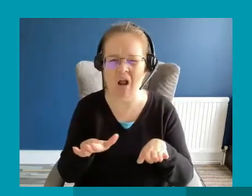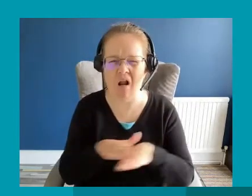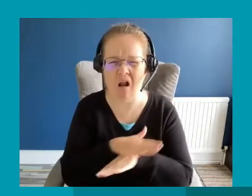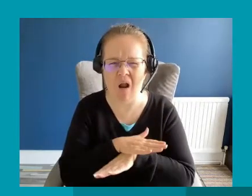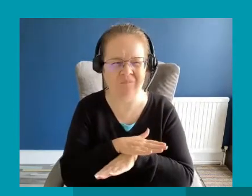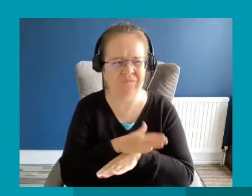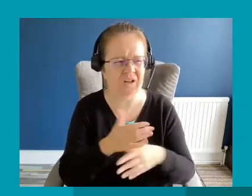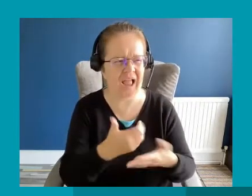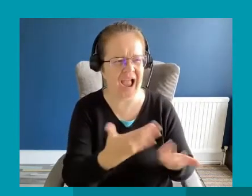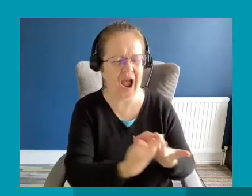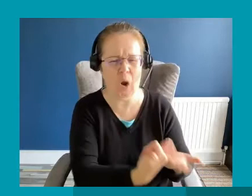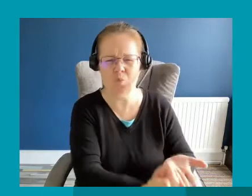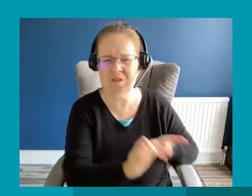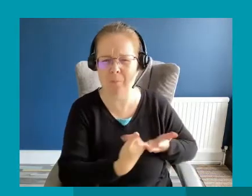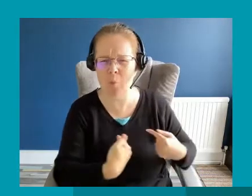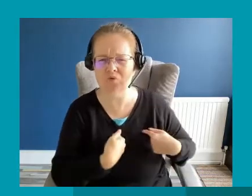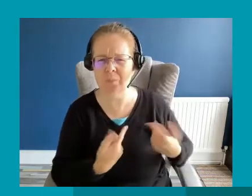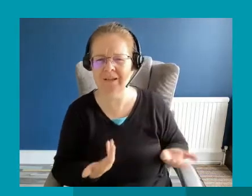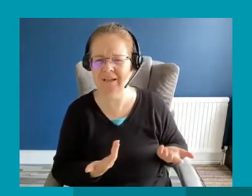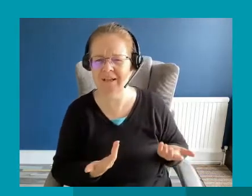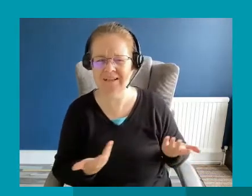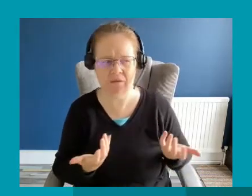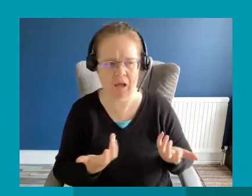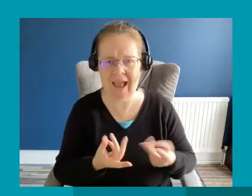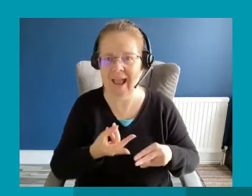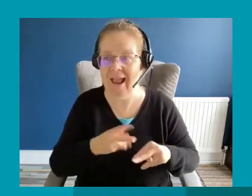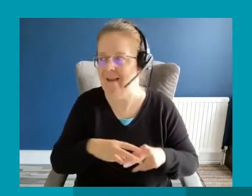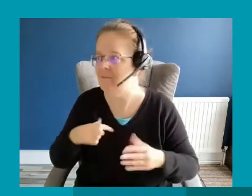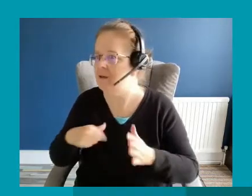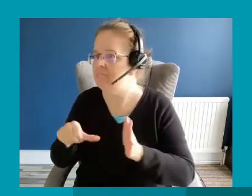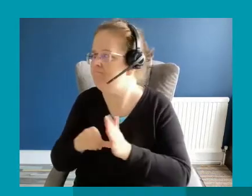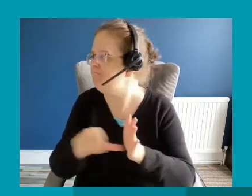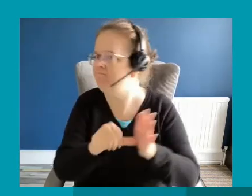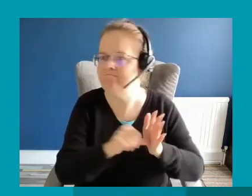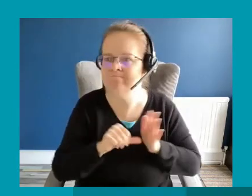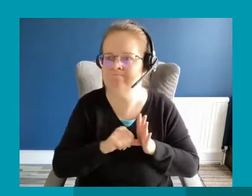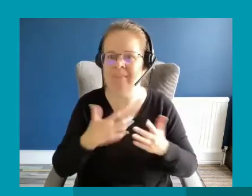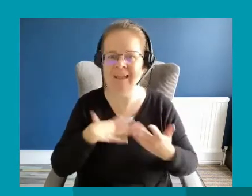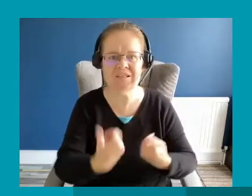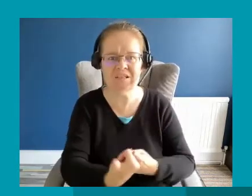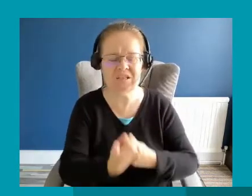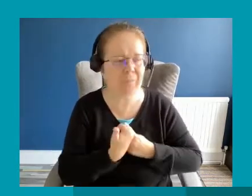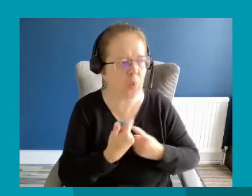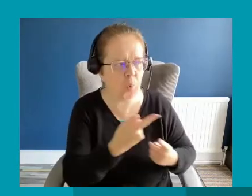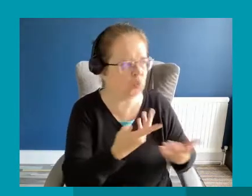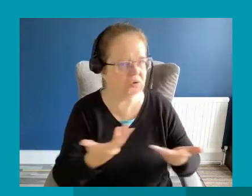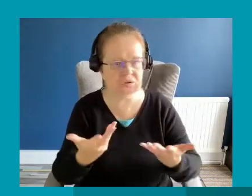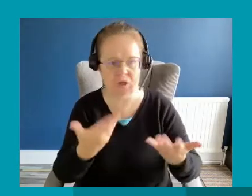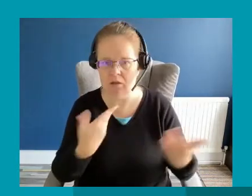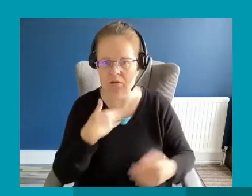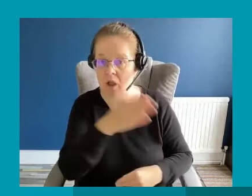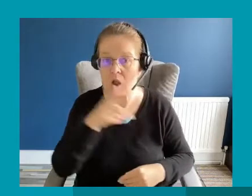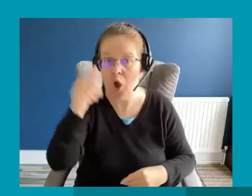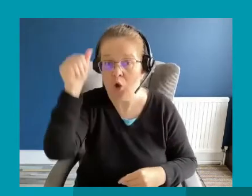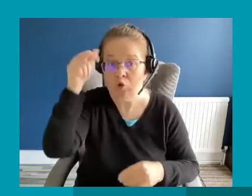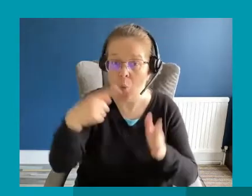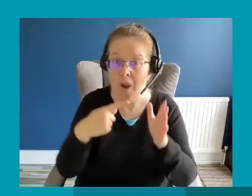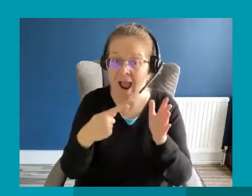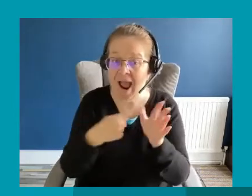Where do we go if we want to seek support? Did you know about access to work that it's there to help support